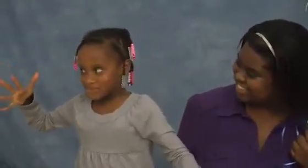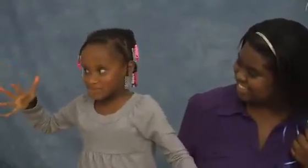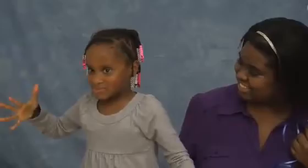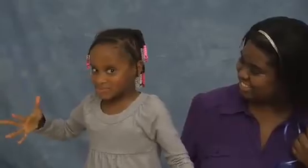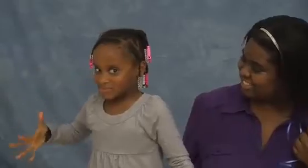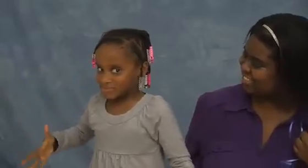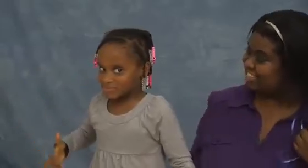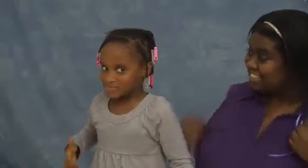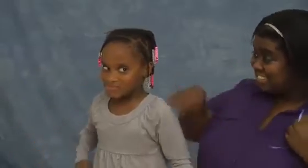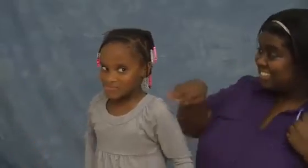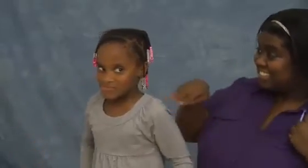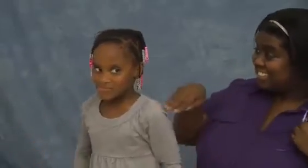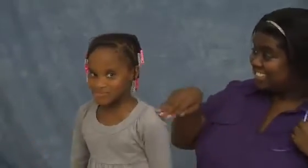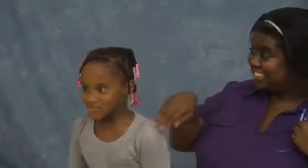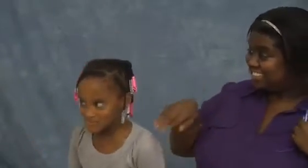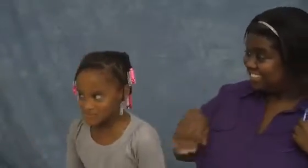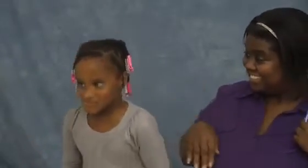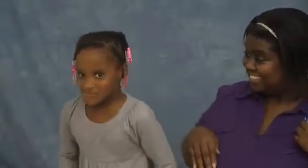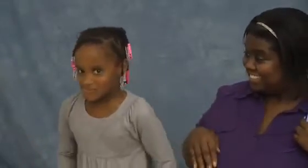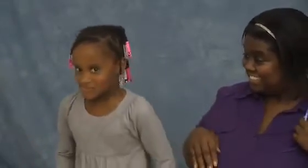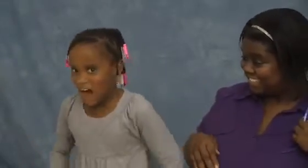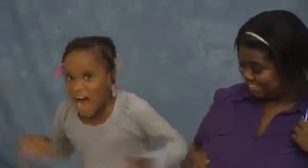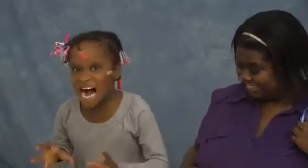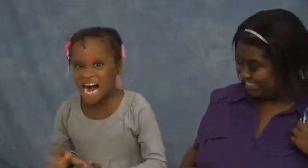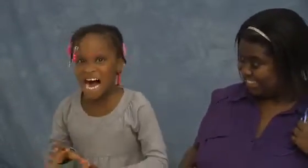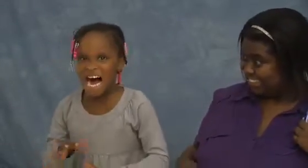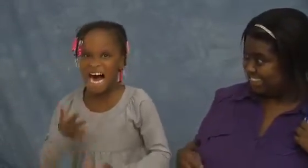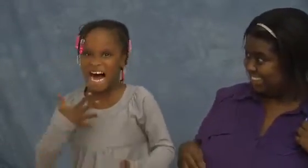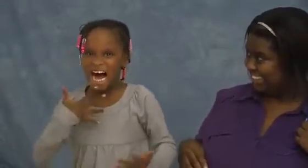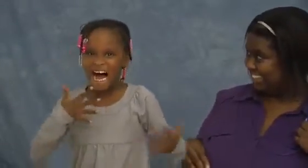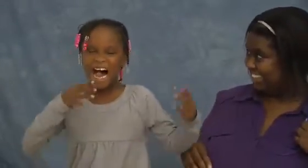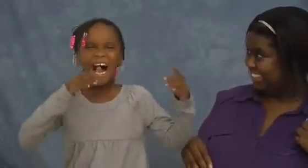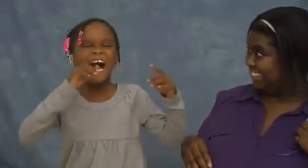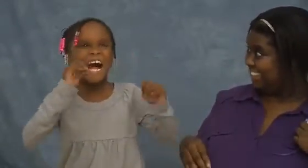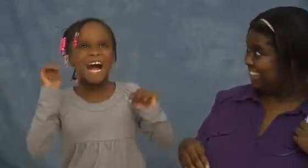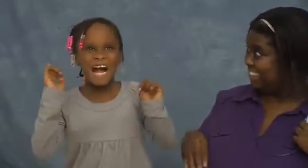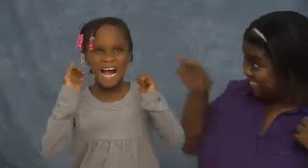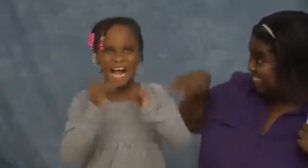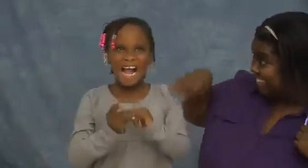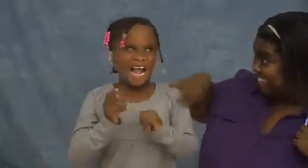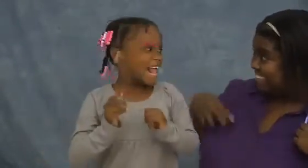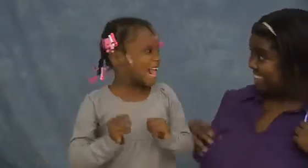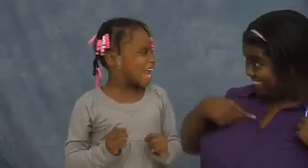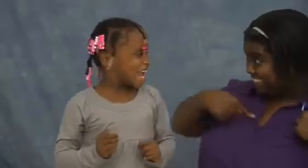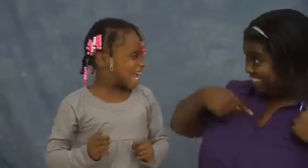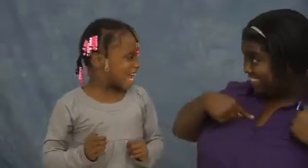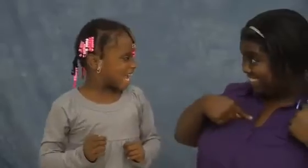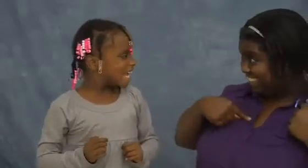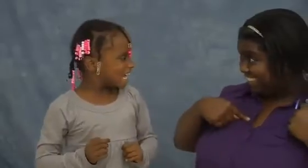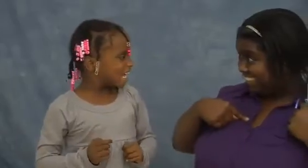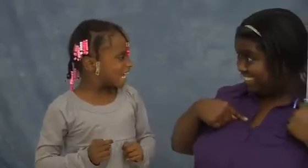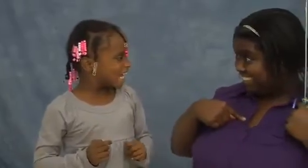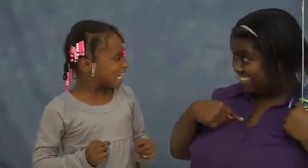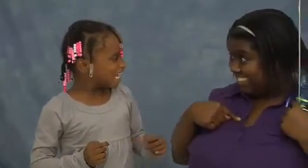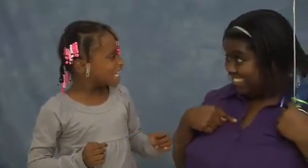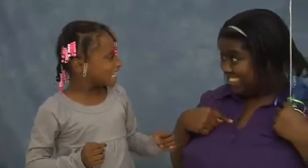Scared them! Cassie: My turn?